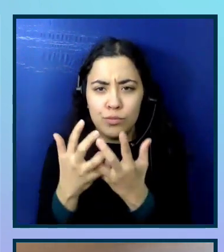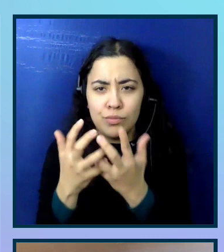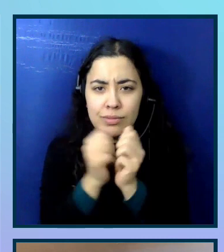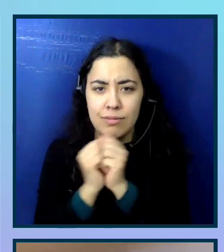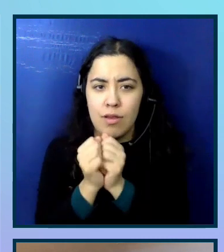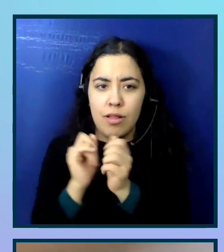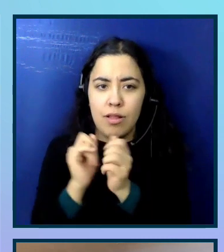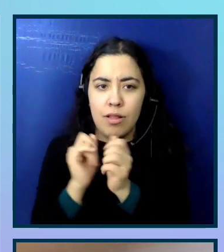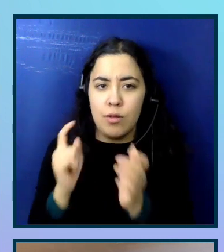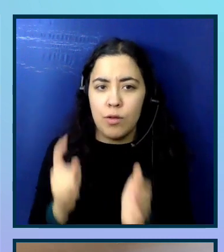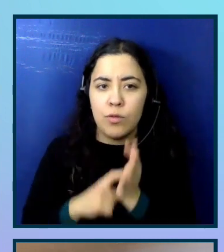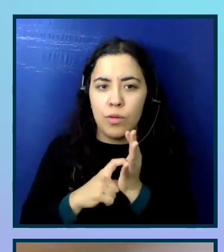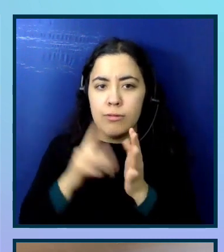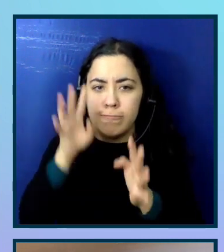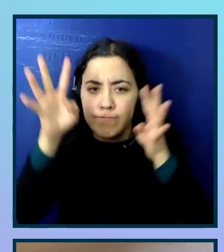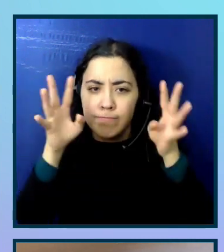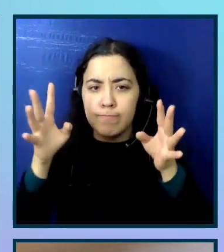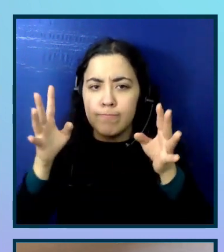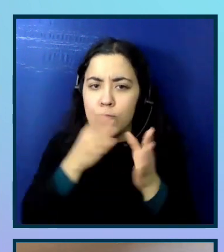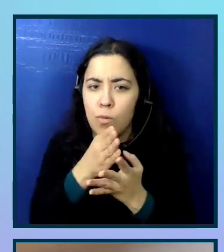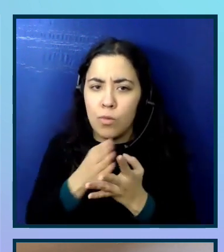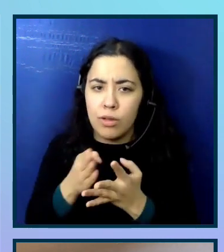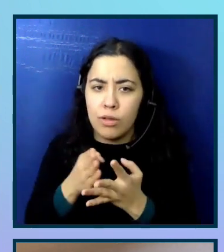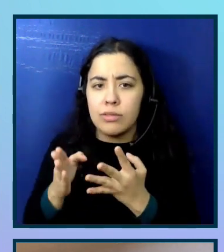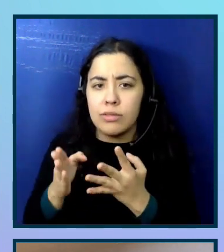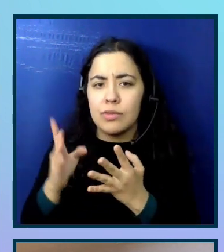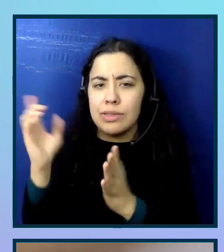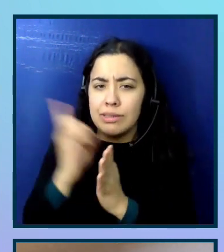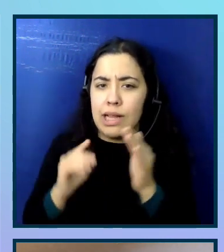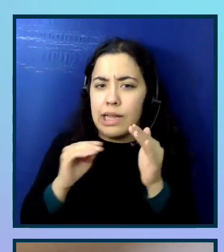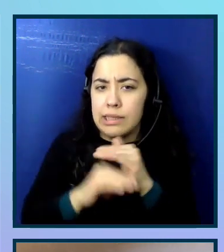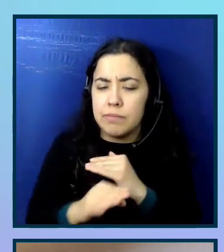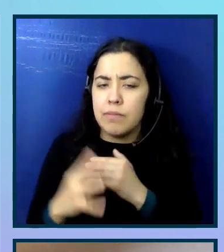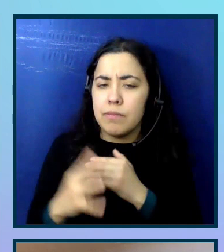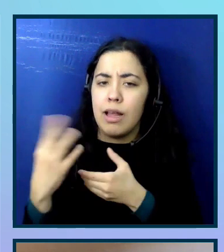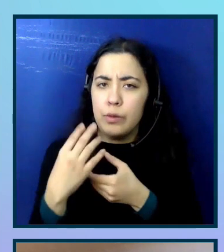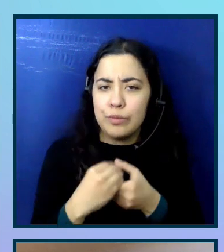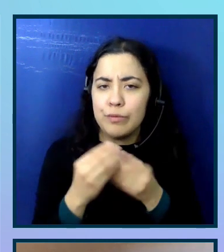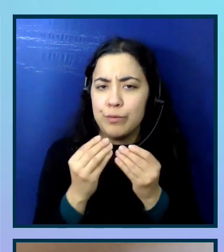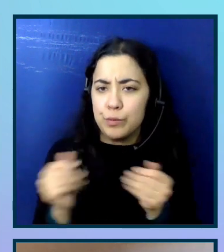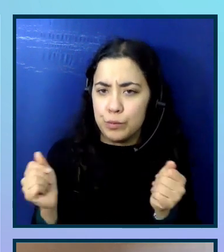to find innovate ways to design accessible and inclusive solutions.